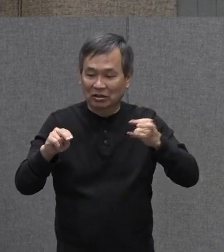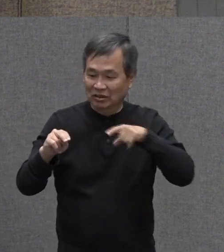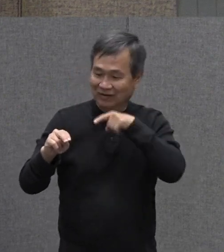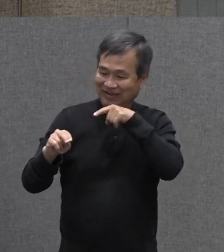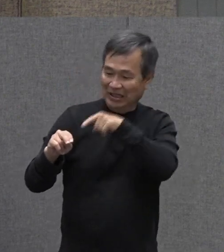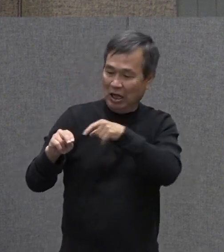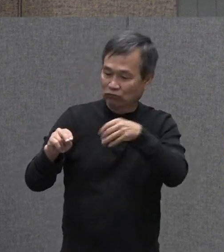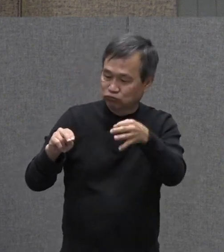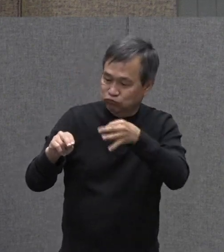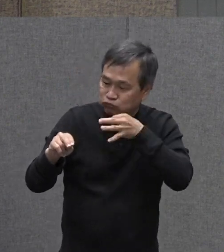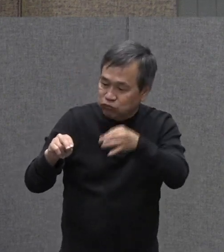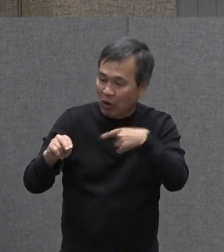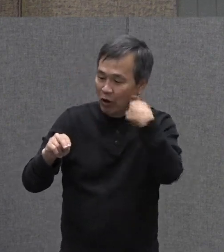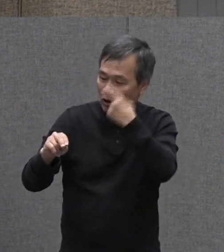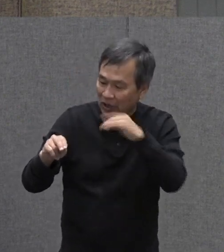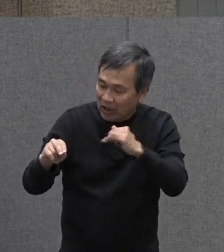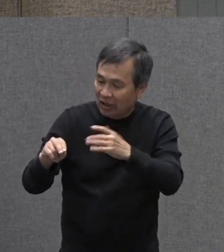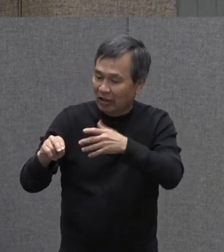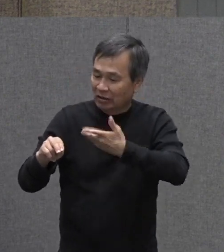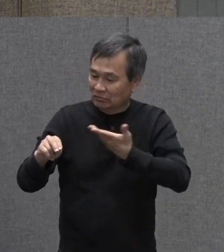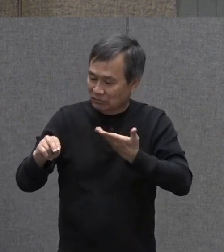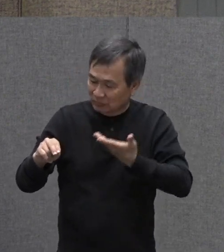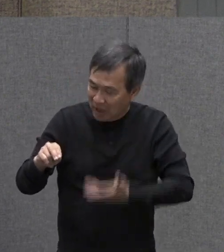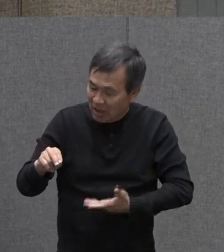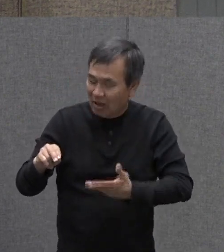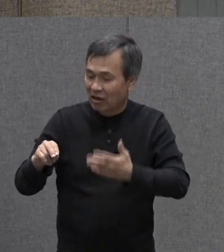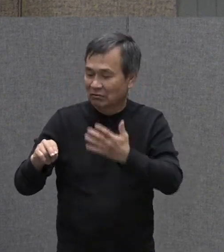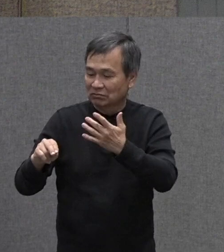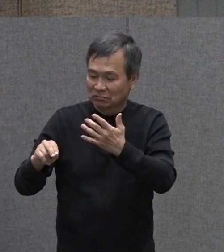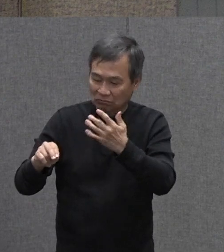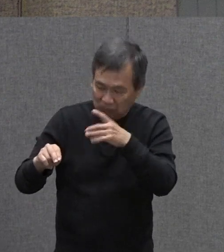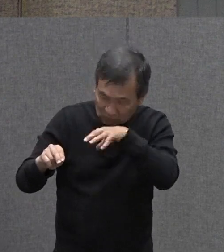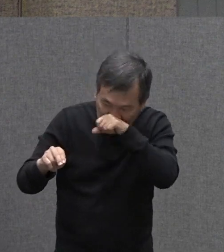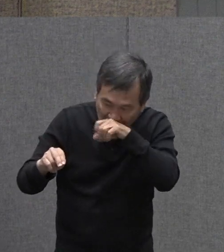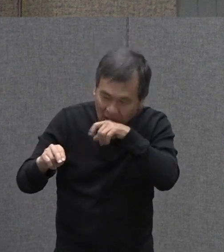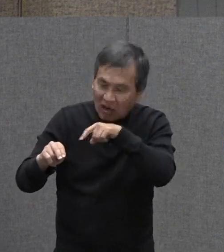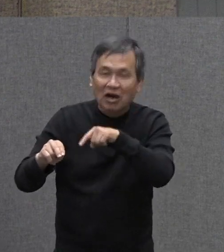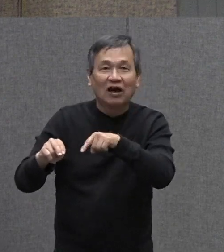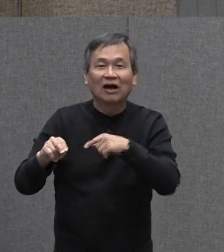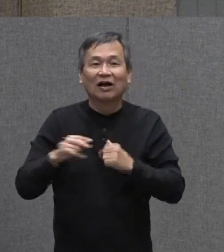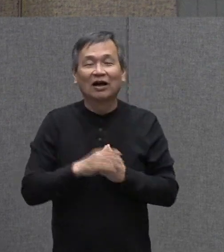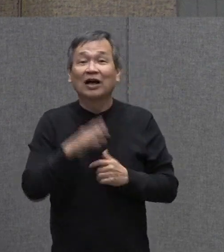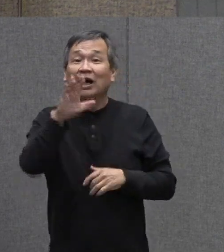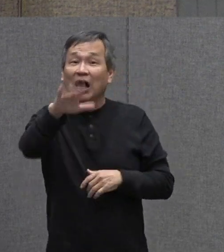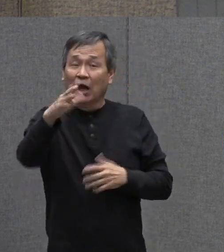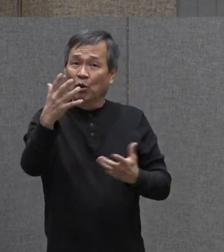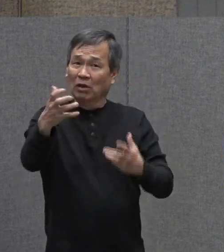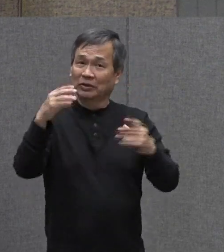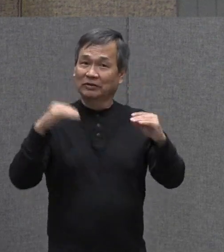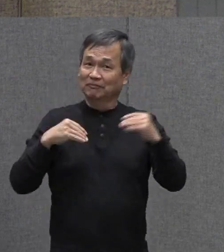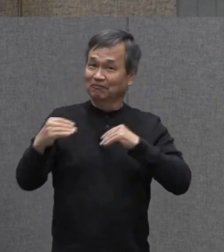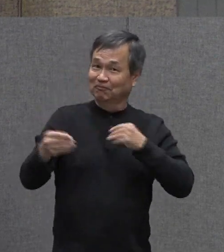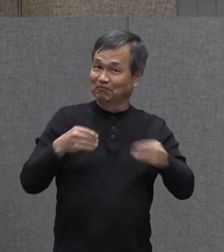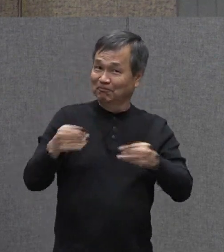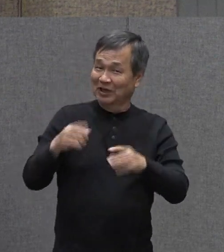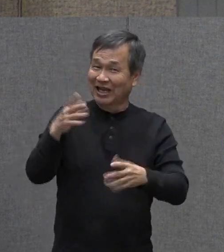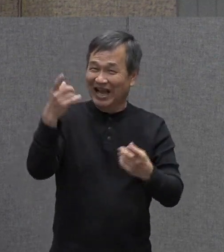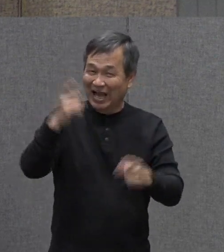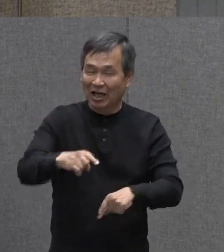I wanted to be really flexible with how I described, because sometimes when we use language